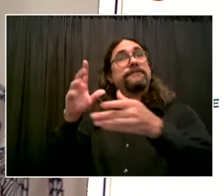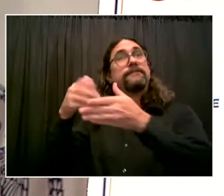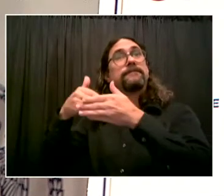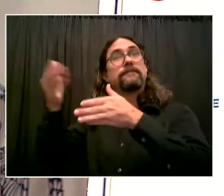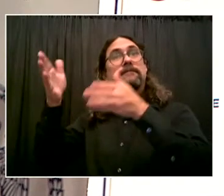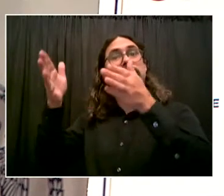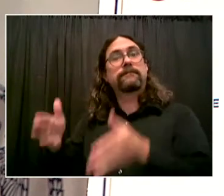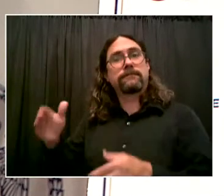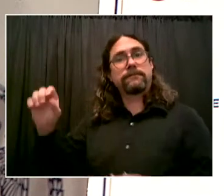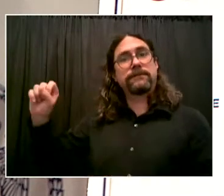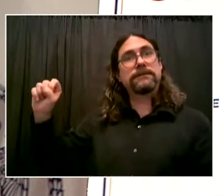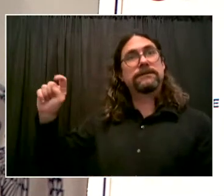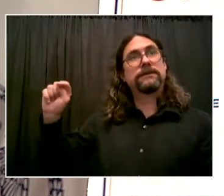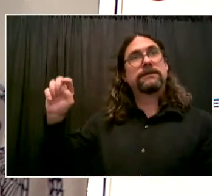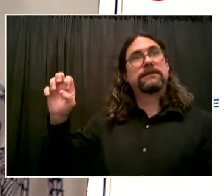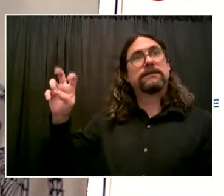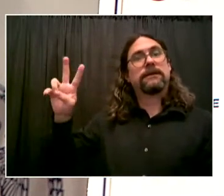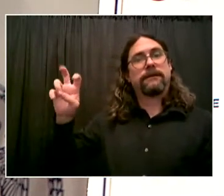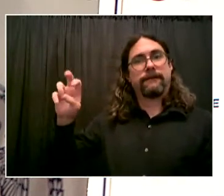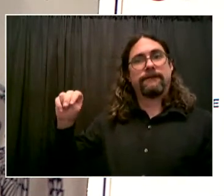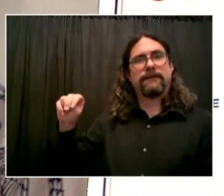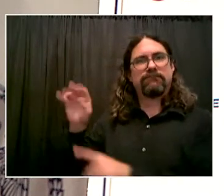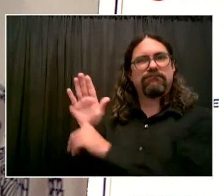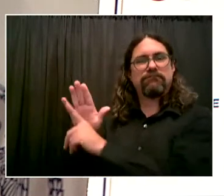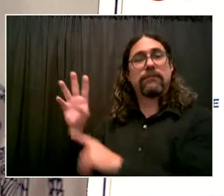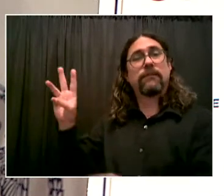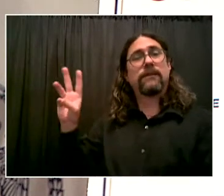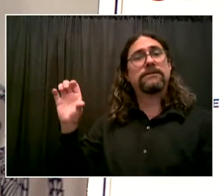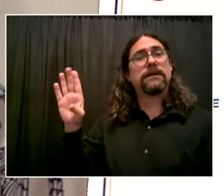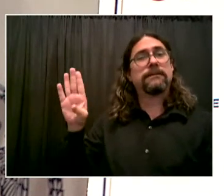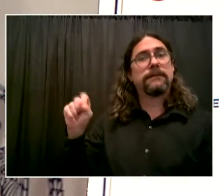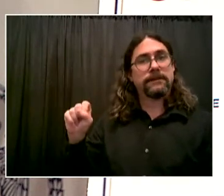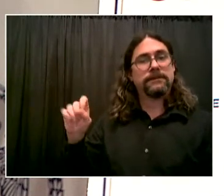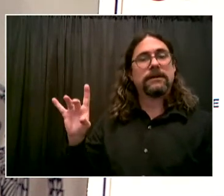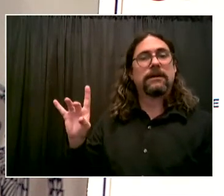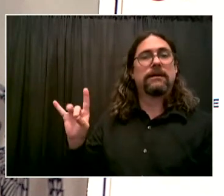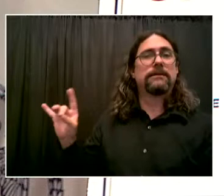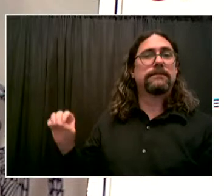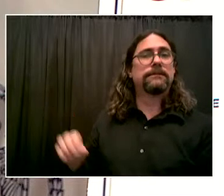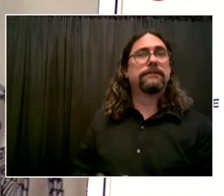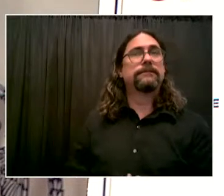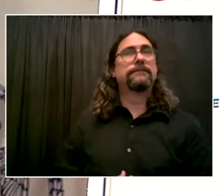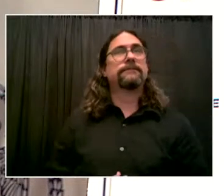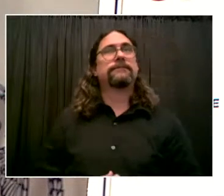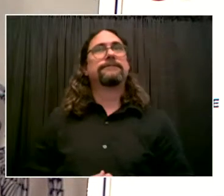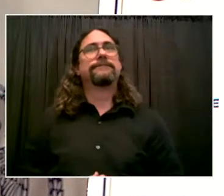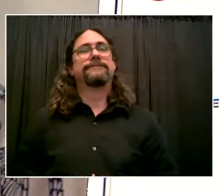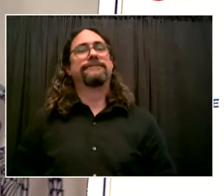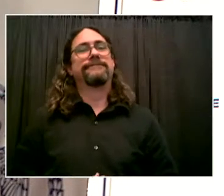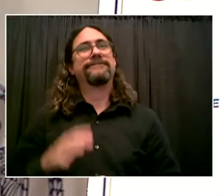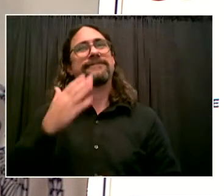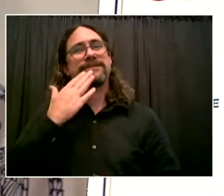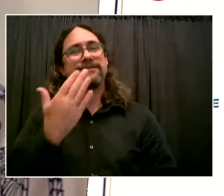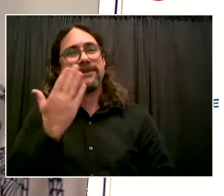STT ARLIENSTING TO DOCRSTO A ND IF THEY WANT THE VACCINE BROUGHT RIGHT TO THEIR DOORSTEP WE WILL DO IT. OUR NEXT QUESTION GOES TO